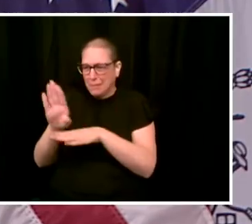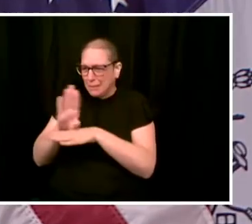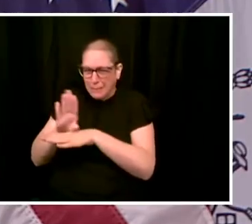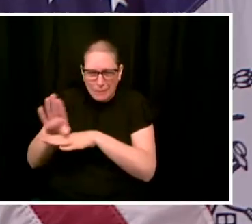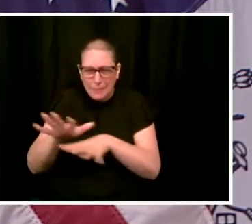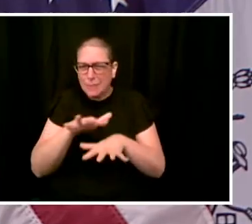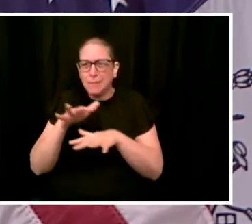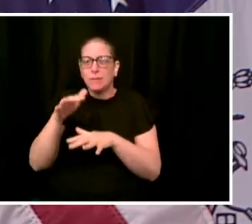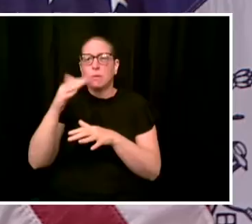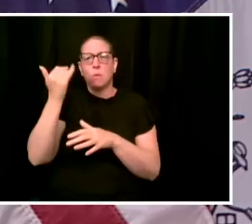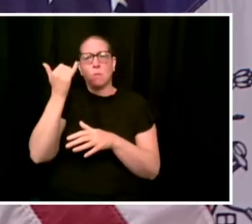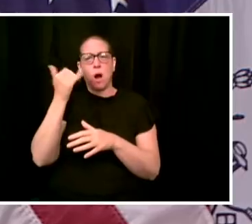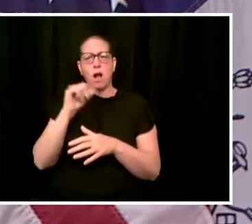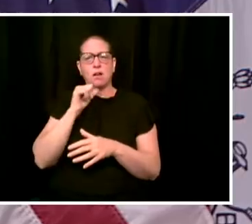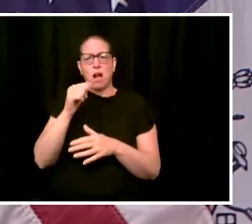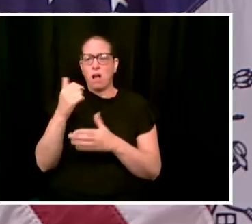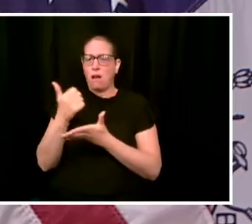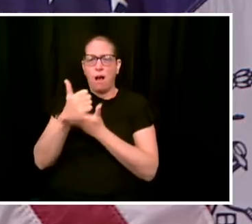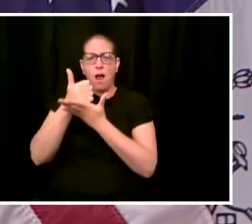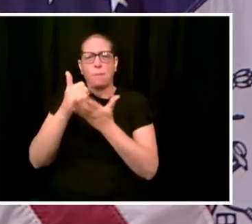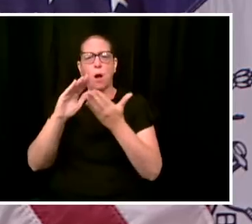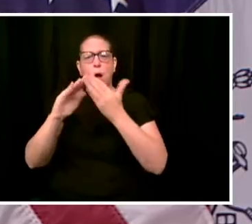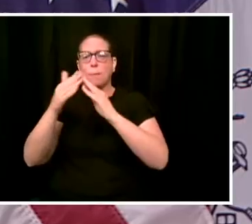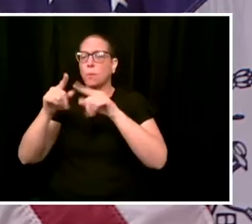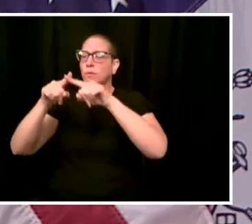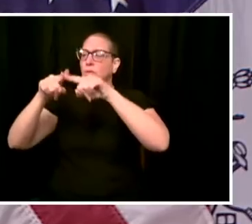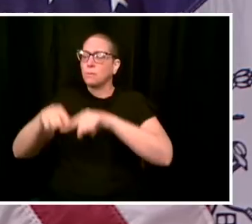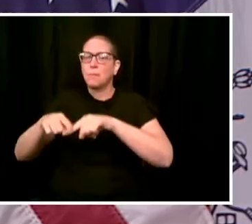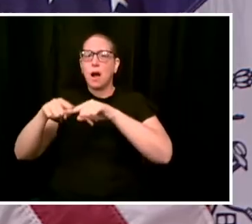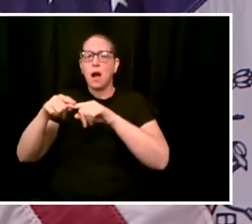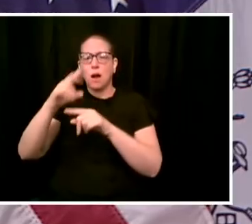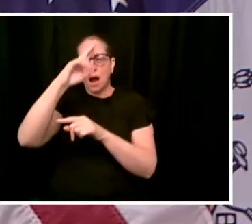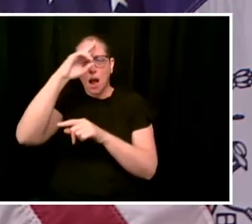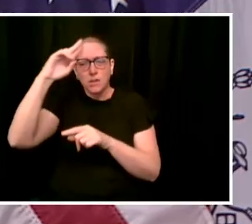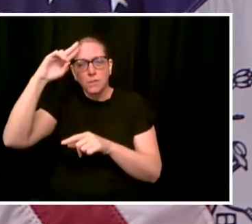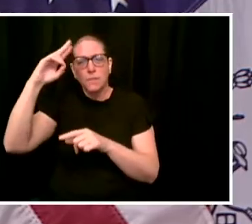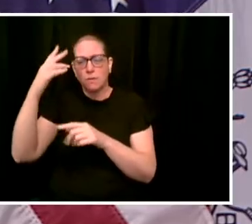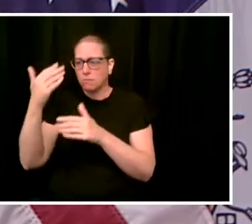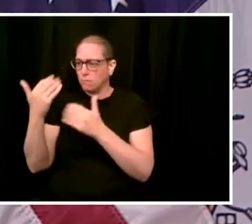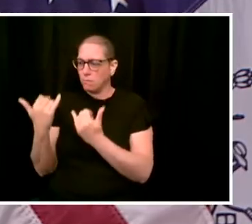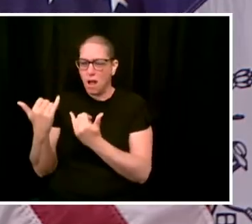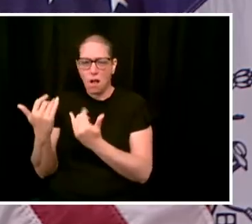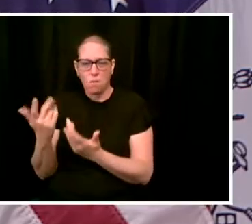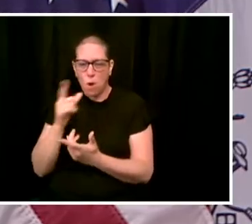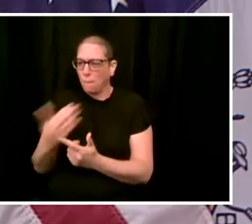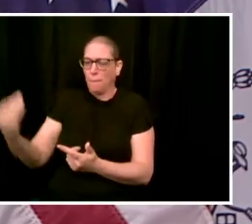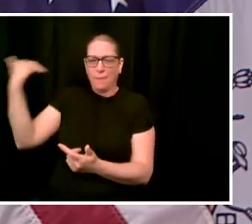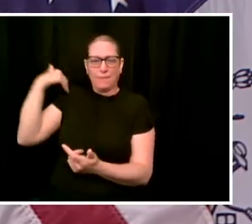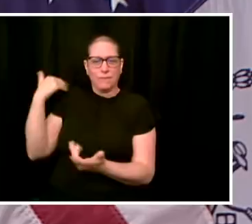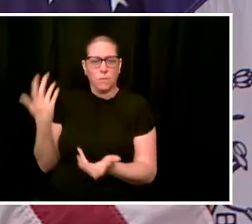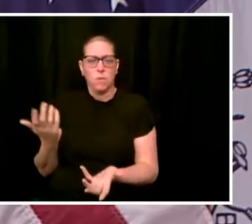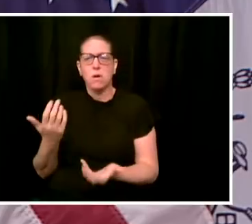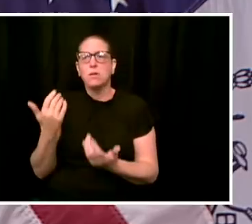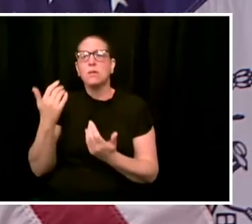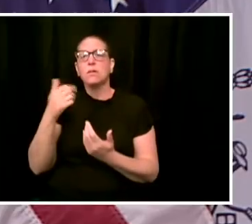RLEAIER? I HAVE COLAGLEUES WHO HAVE SPOKEN TO THESE DOCTORS WHO SAID THEY WERE REALLY STRUGGLING IN